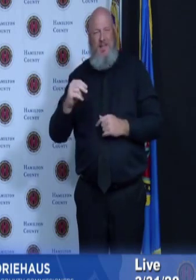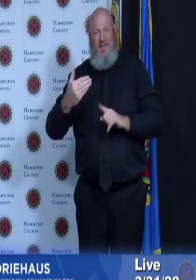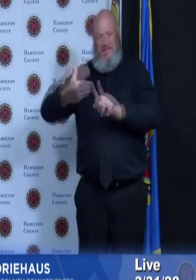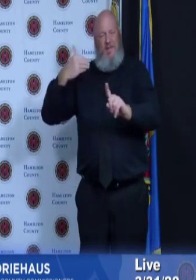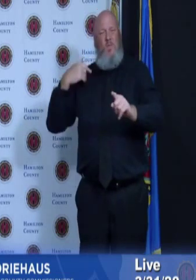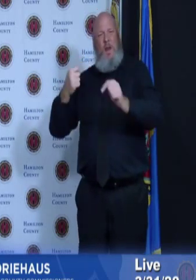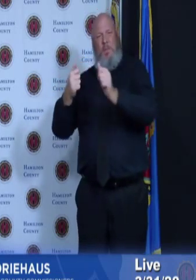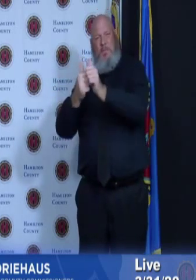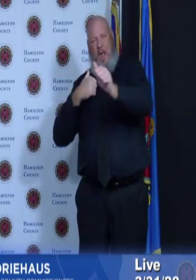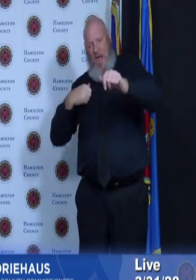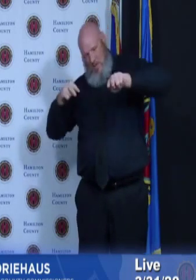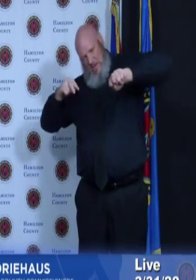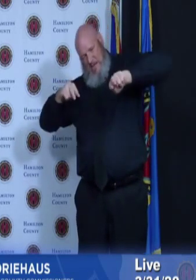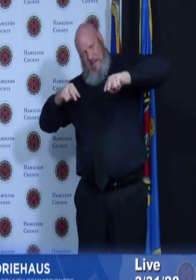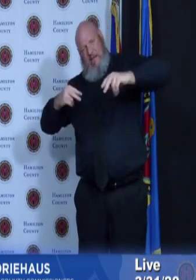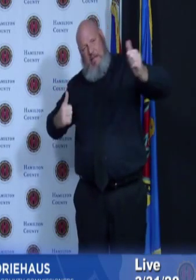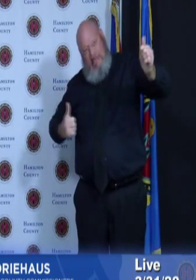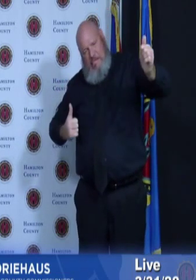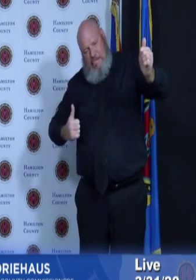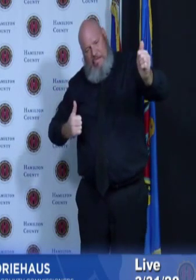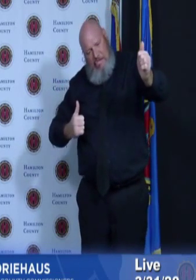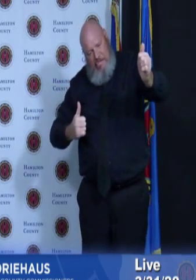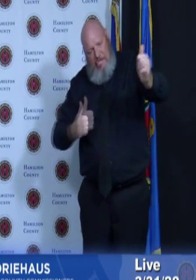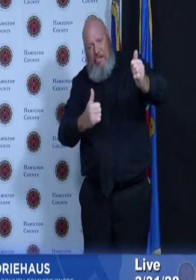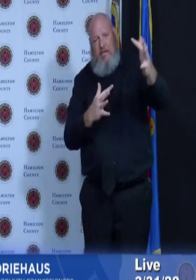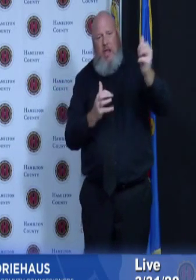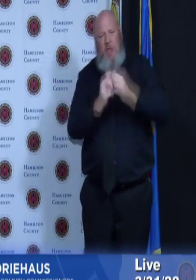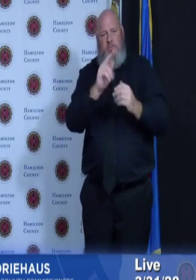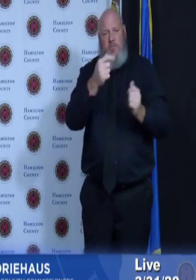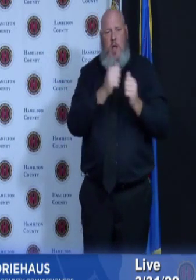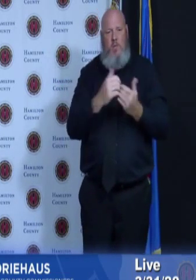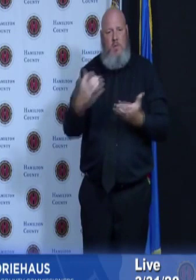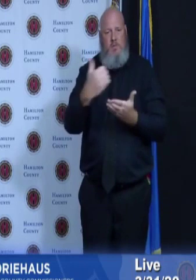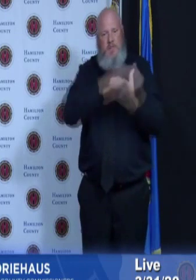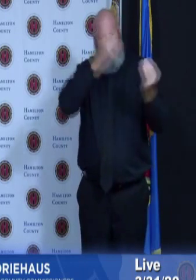going on in those departments and we are gonna rely on their expertise to inform